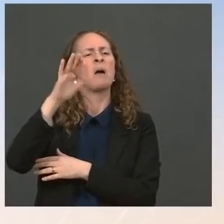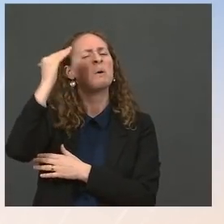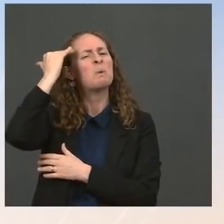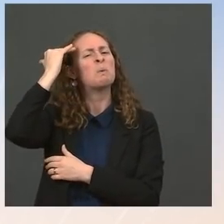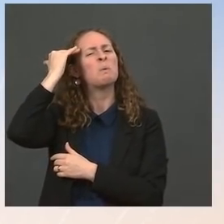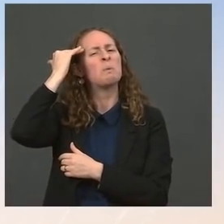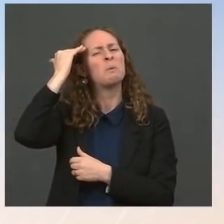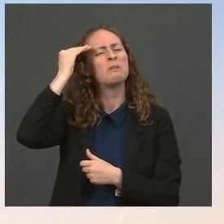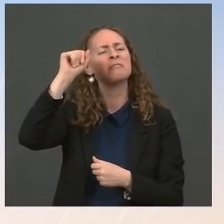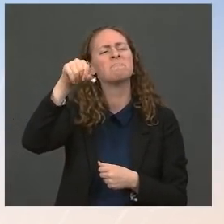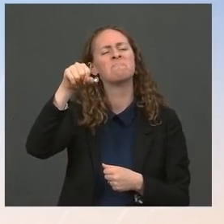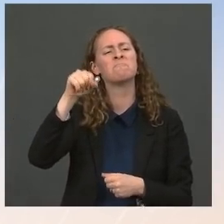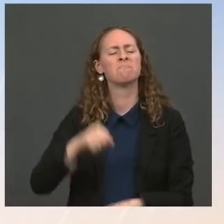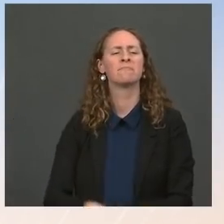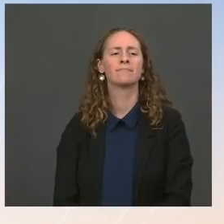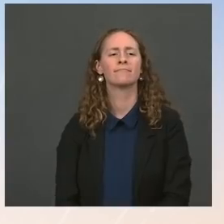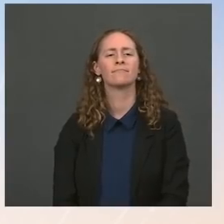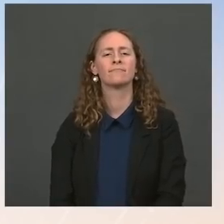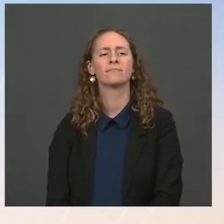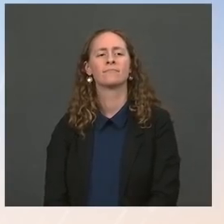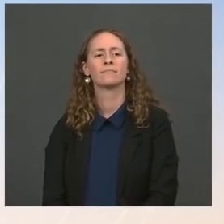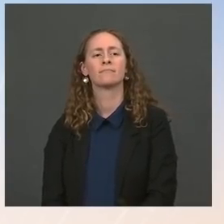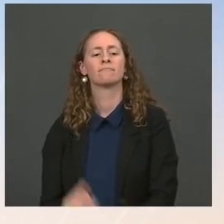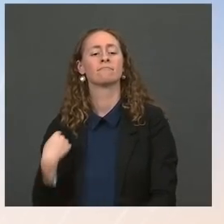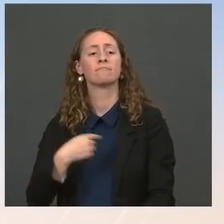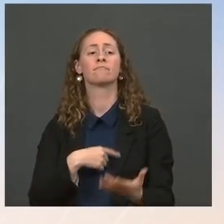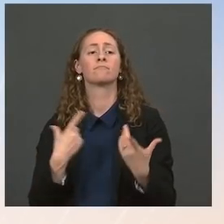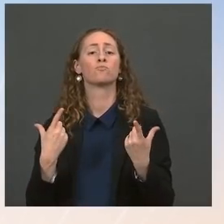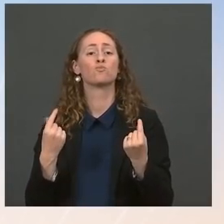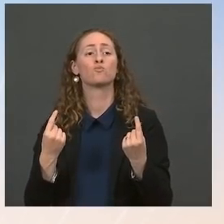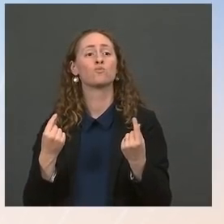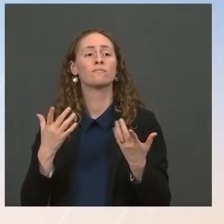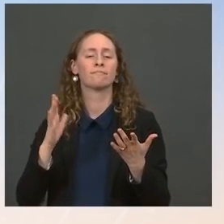What we will be doing is, of course -- knock on wood -- when this is approved --